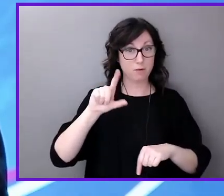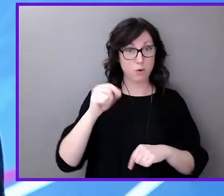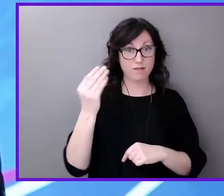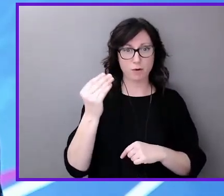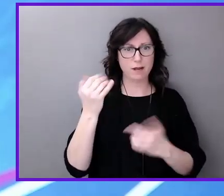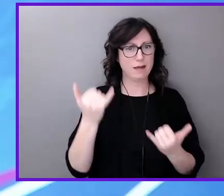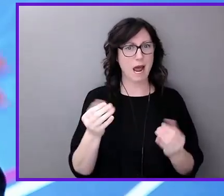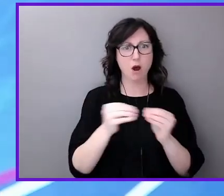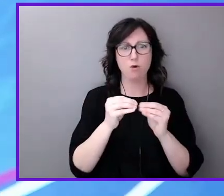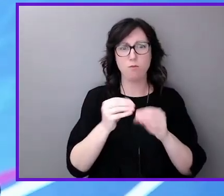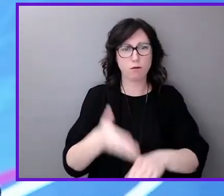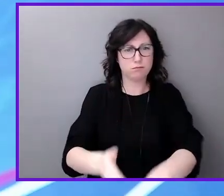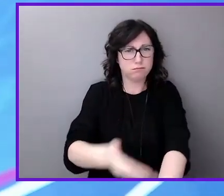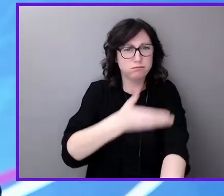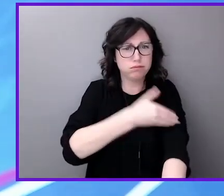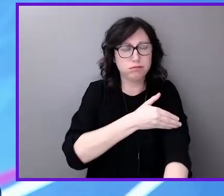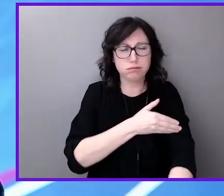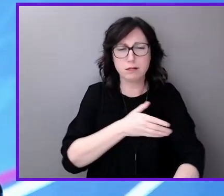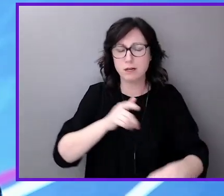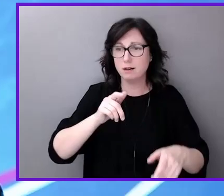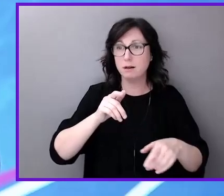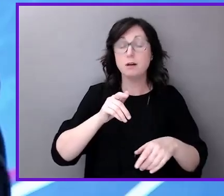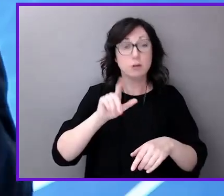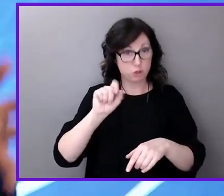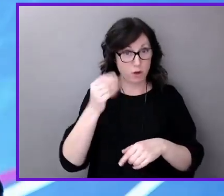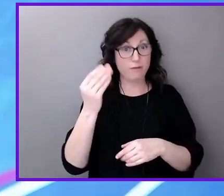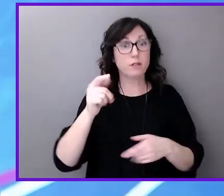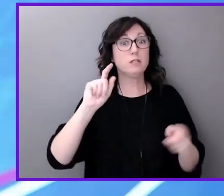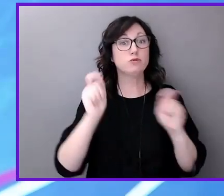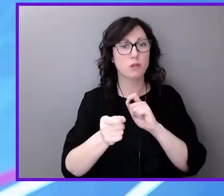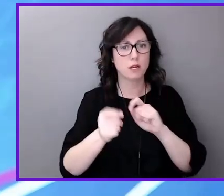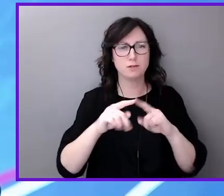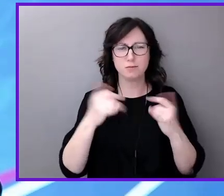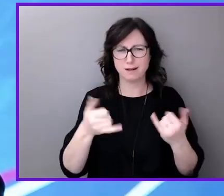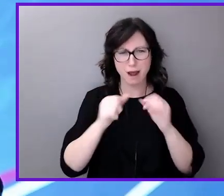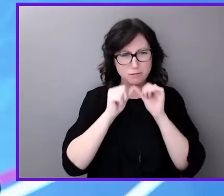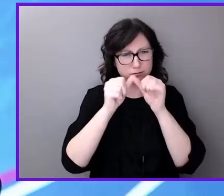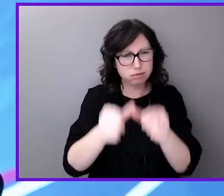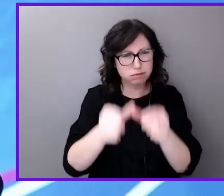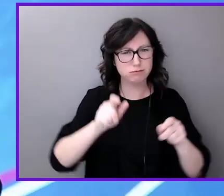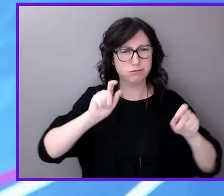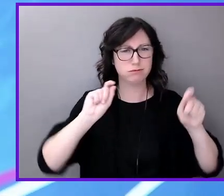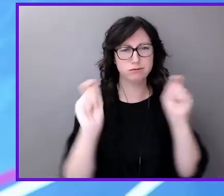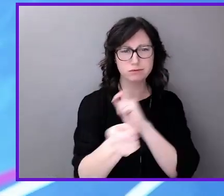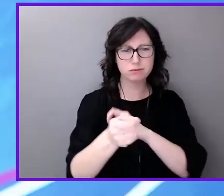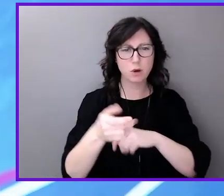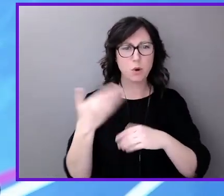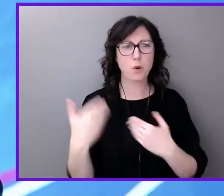We had fantastic teams at that time and we still have fantastic teams but now it’s more diversified